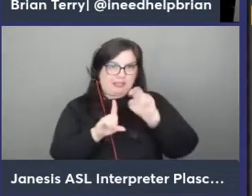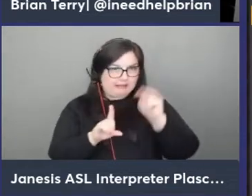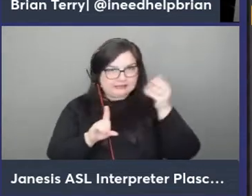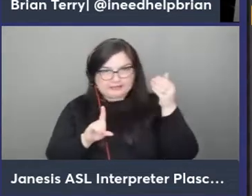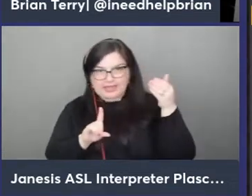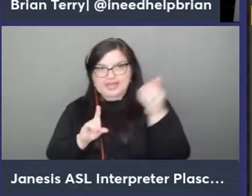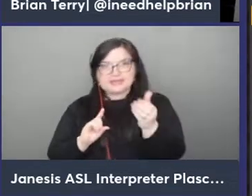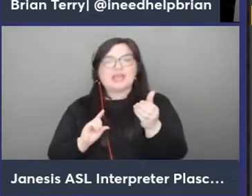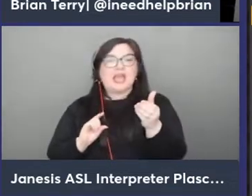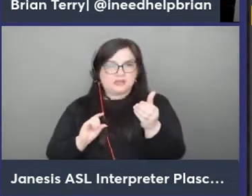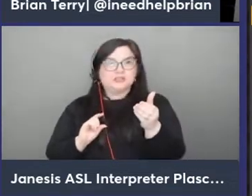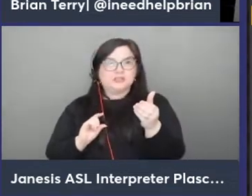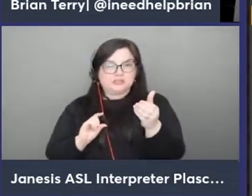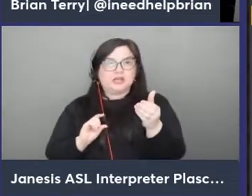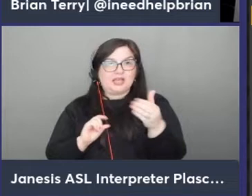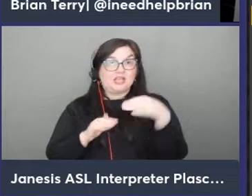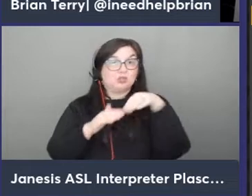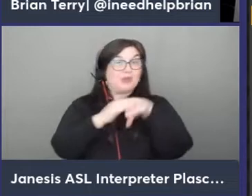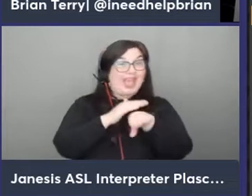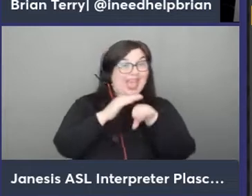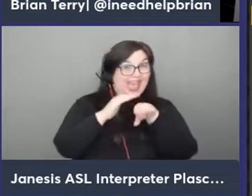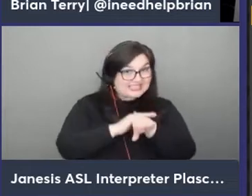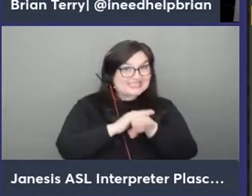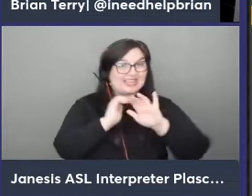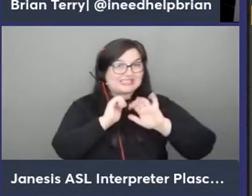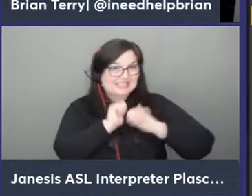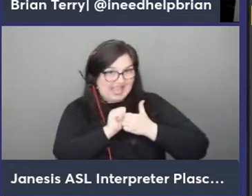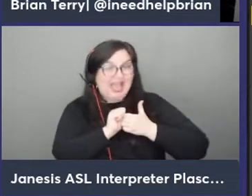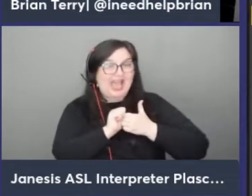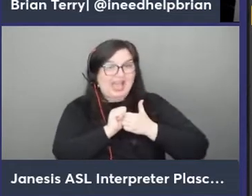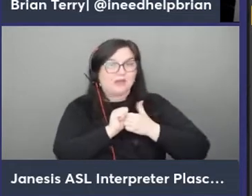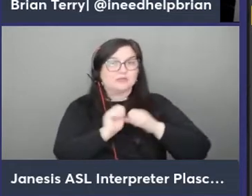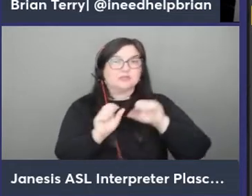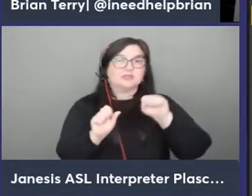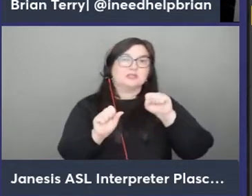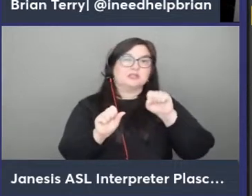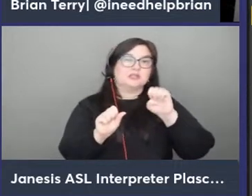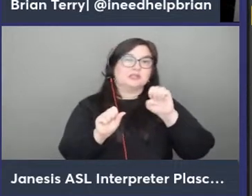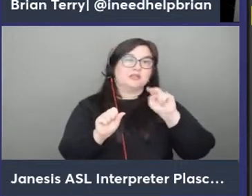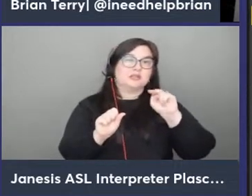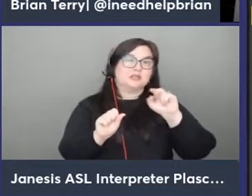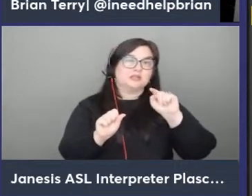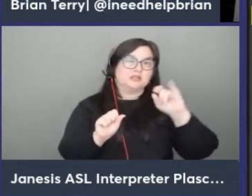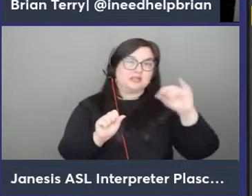To access the plugin, you would go into settings, you go into project settings,